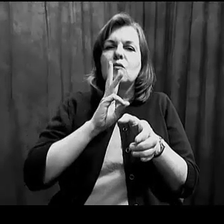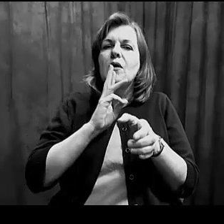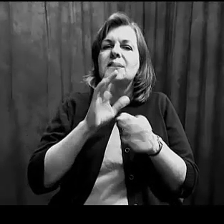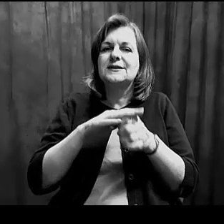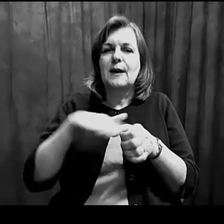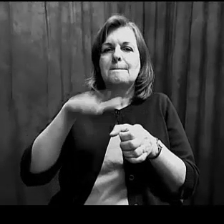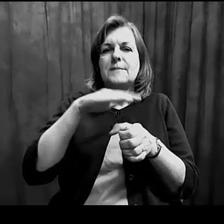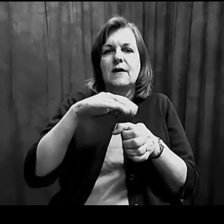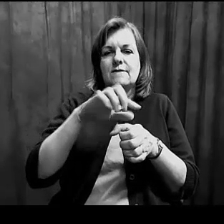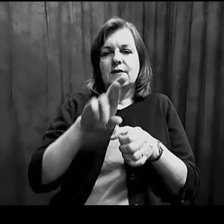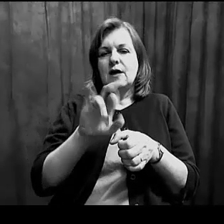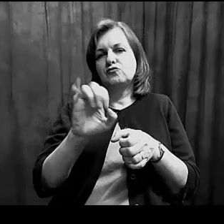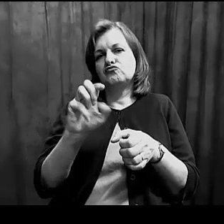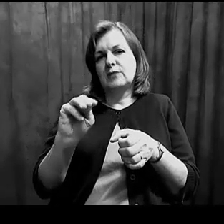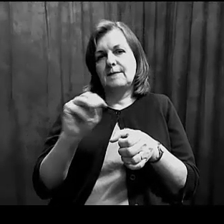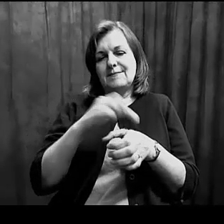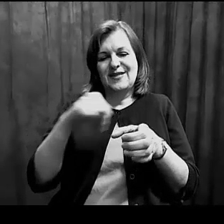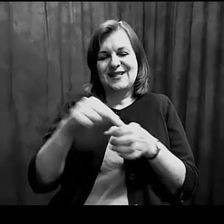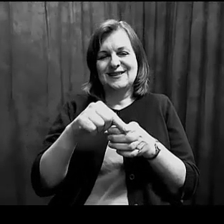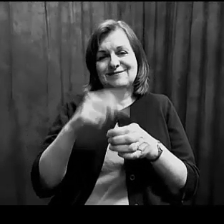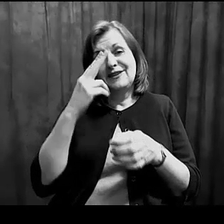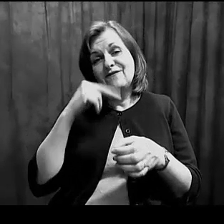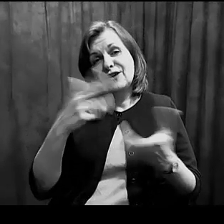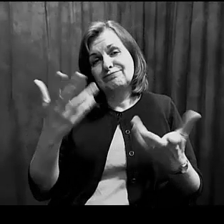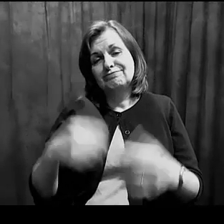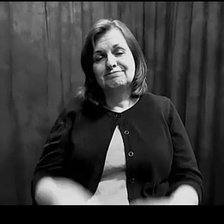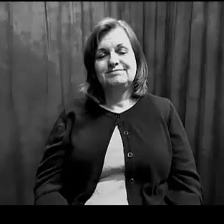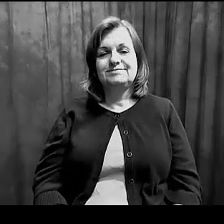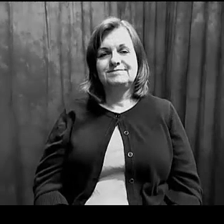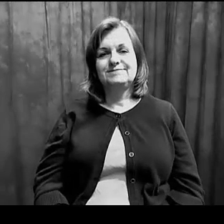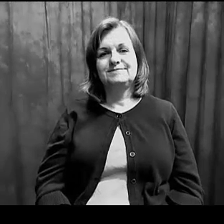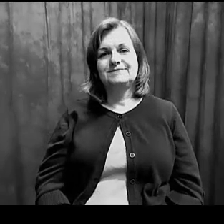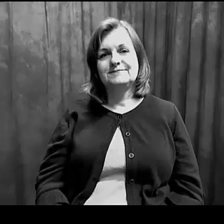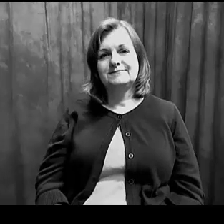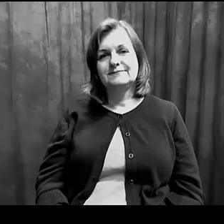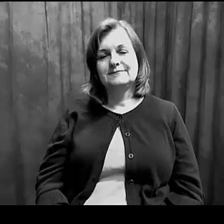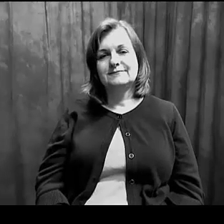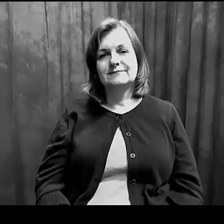you can actually get the water to go higher than the rim of the glass -- it's fun!